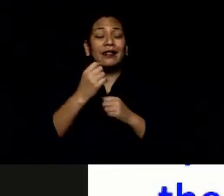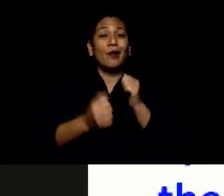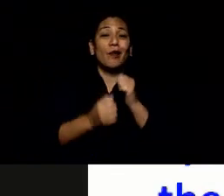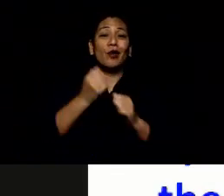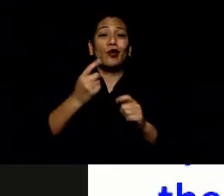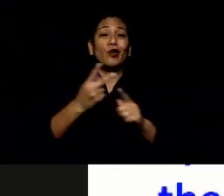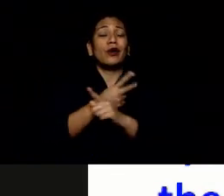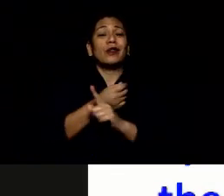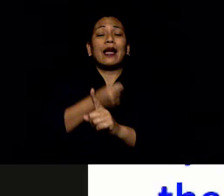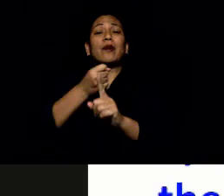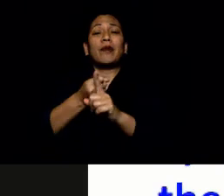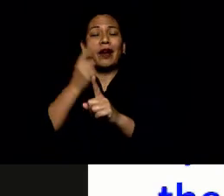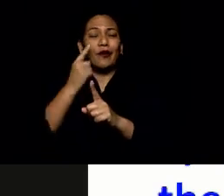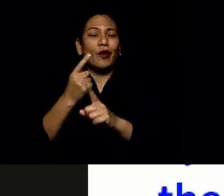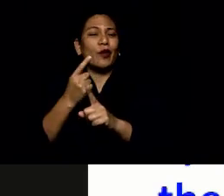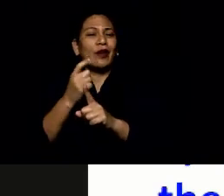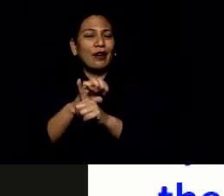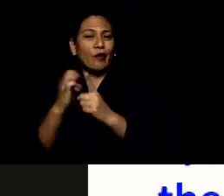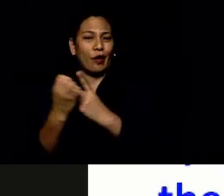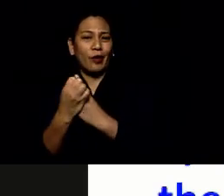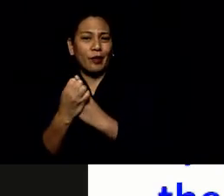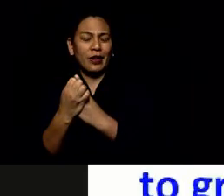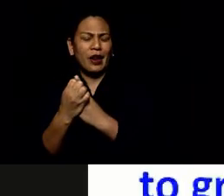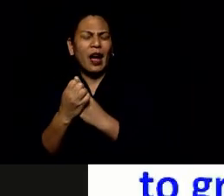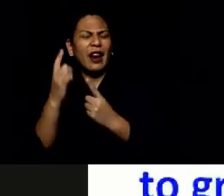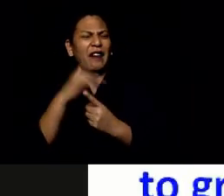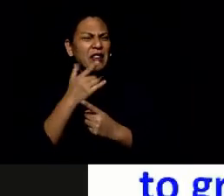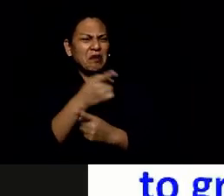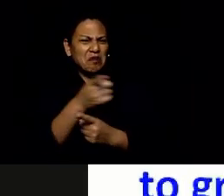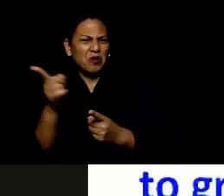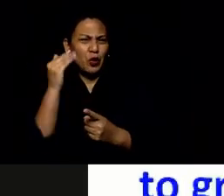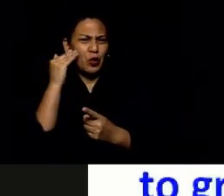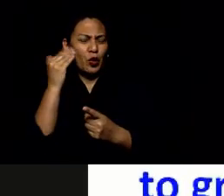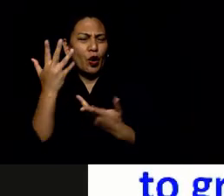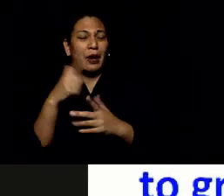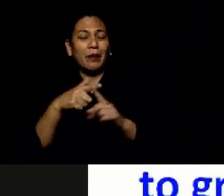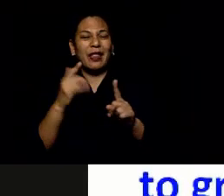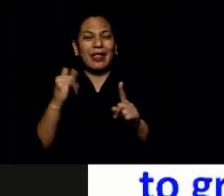And I think you all knew that, but you know, here's the data to show it.